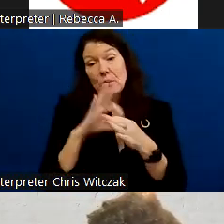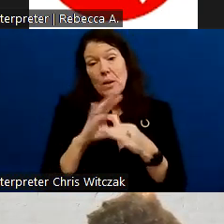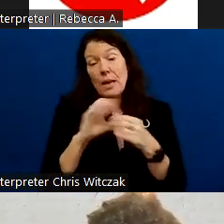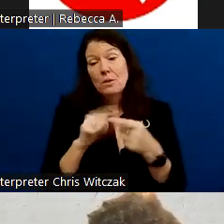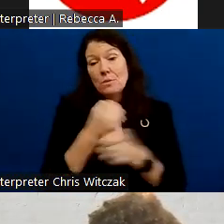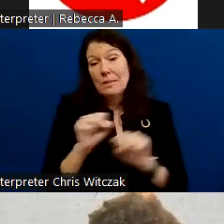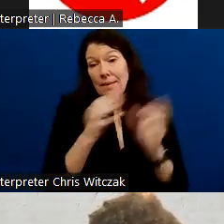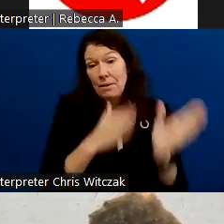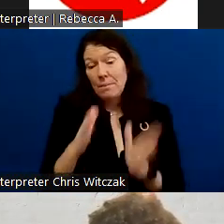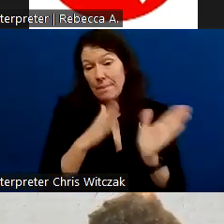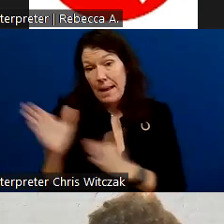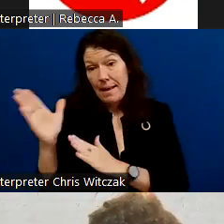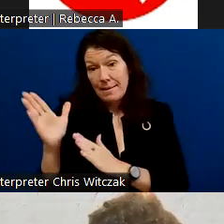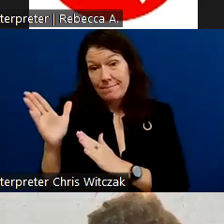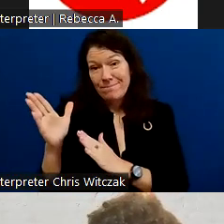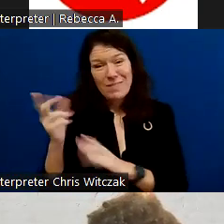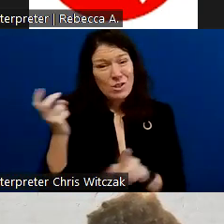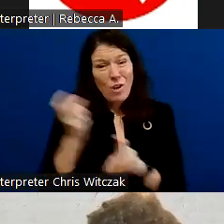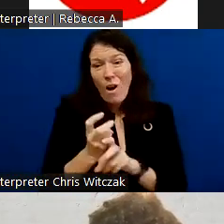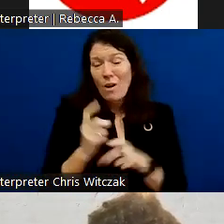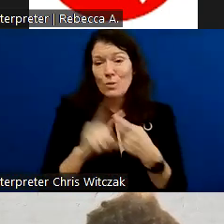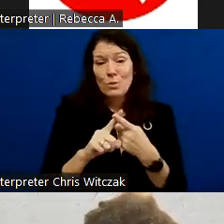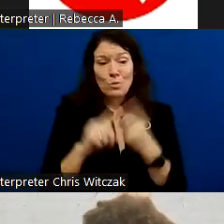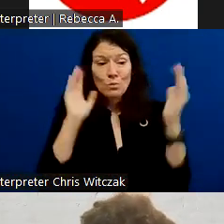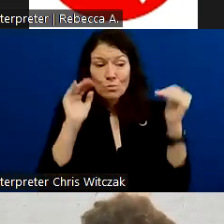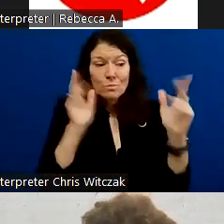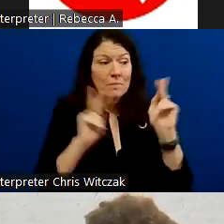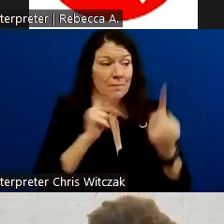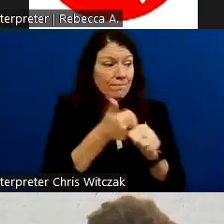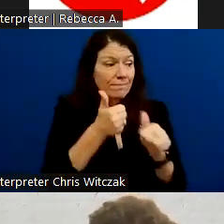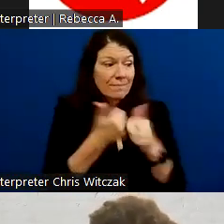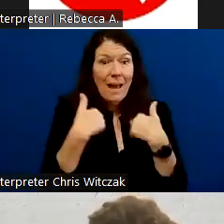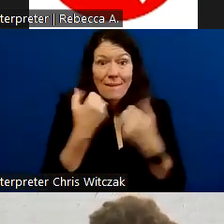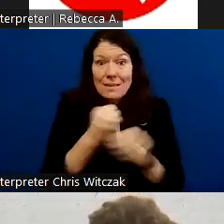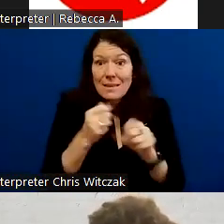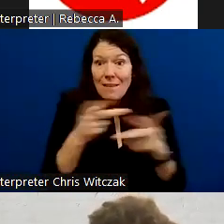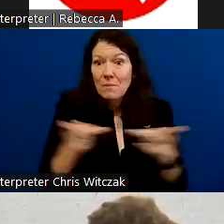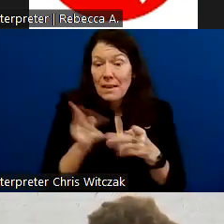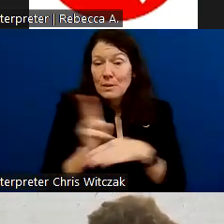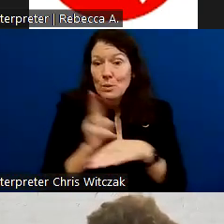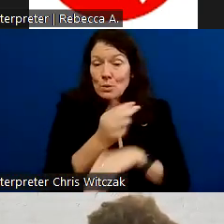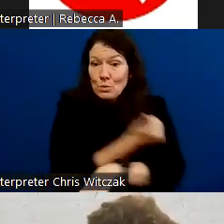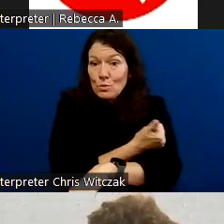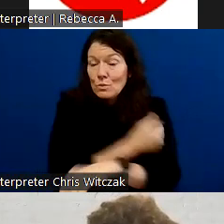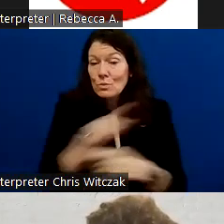because it is hard to expect that people have a safe place to use when they're not allowed